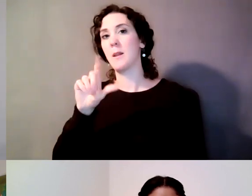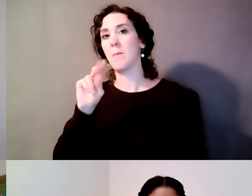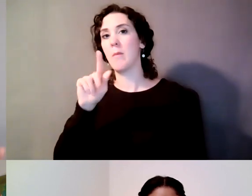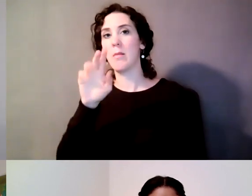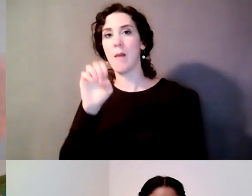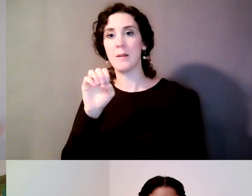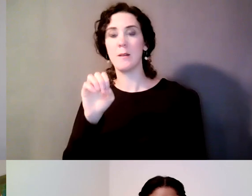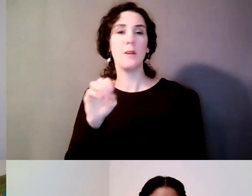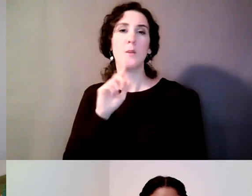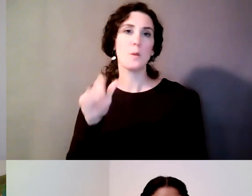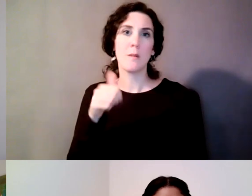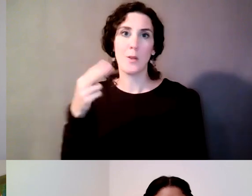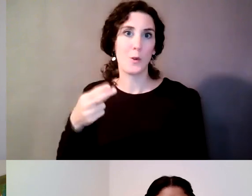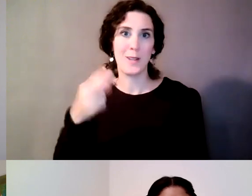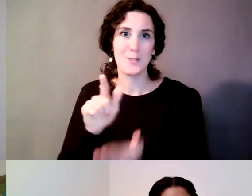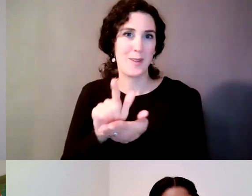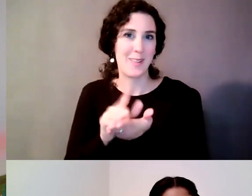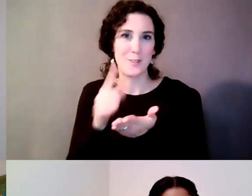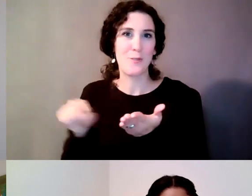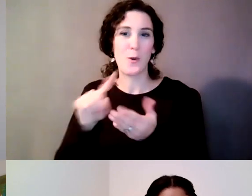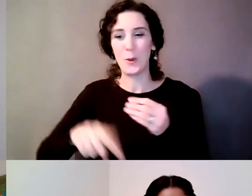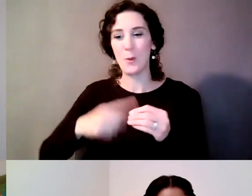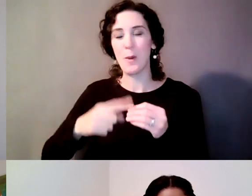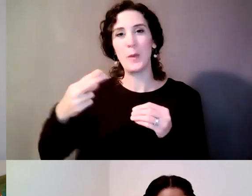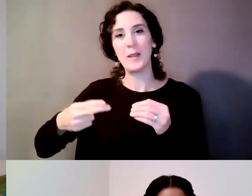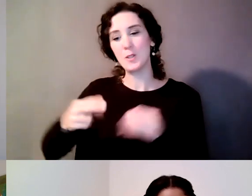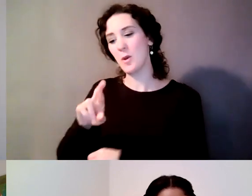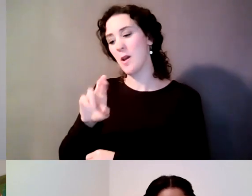there's another history lesson for you about the history of roasting in the specialty